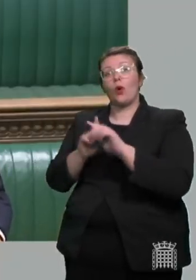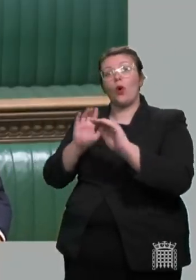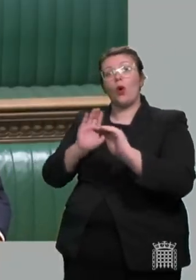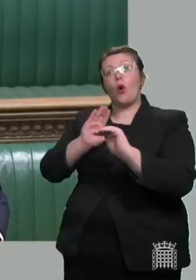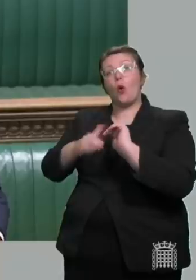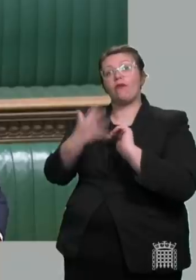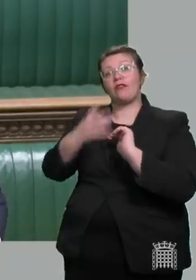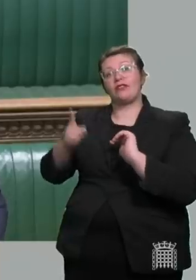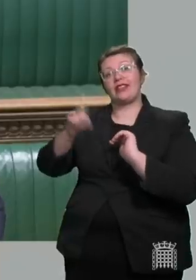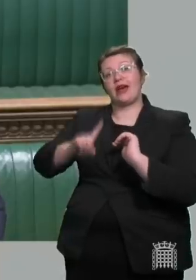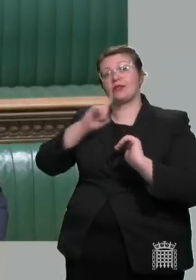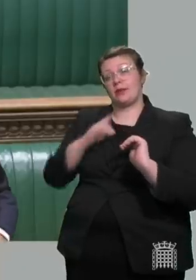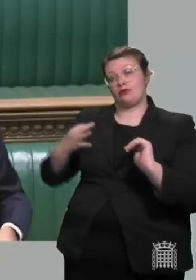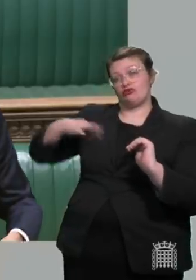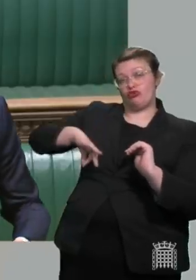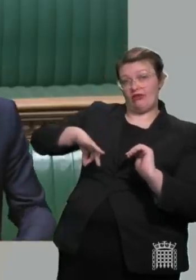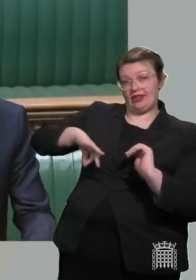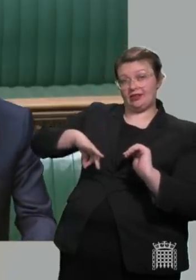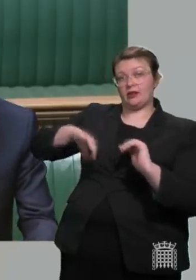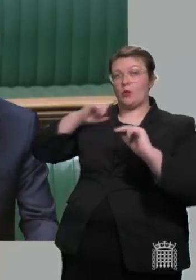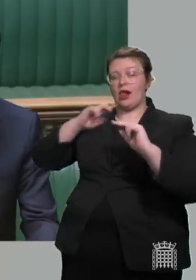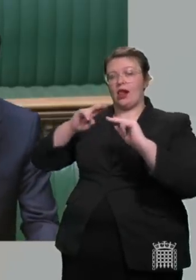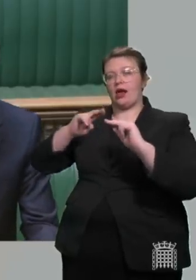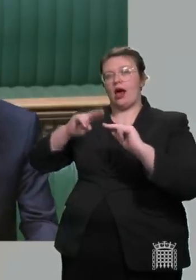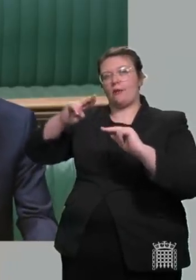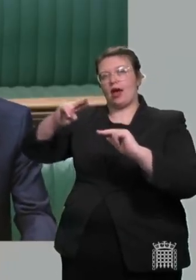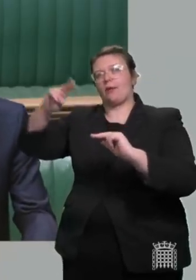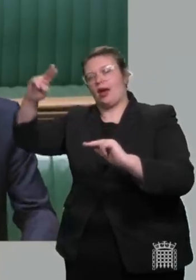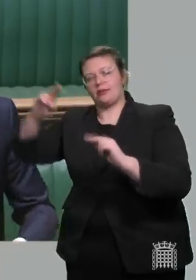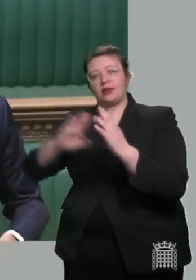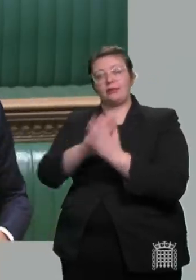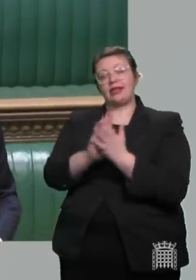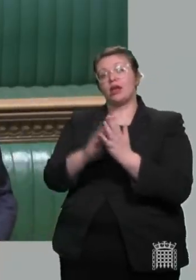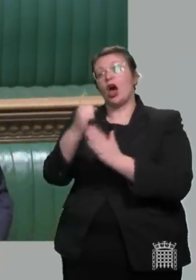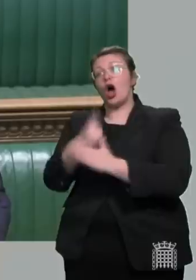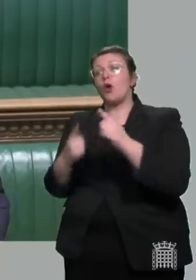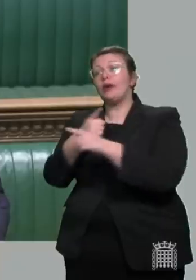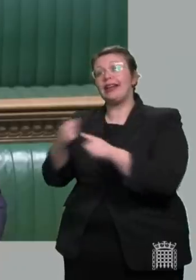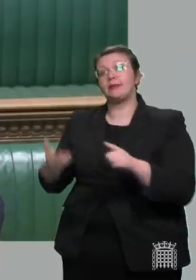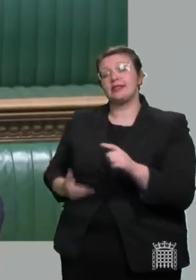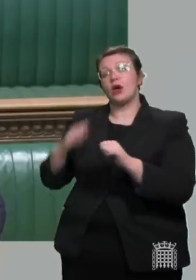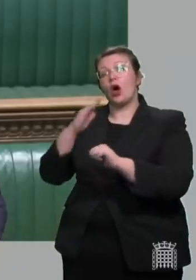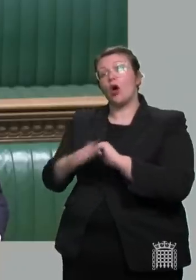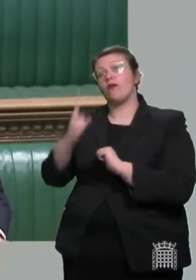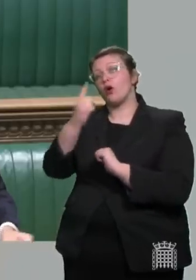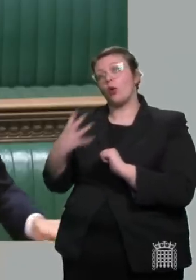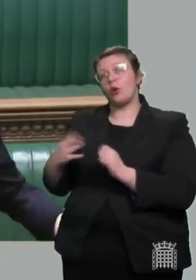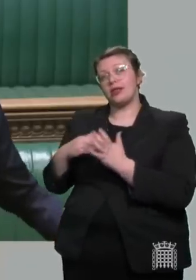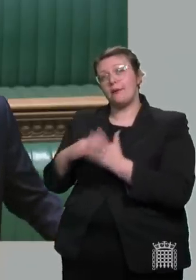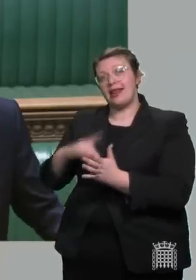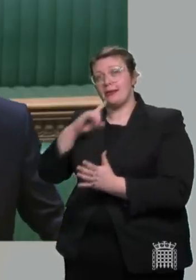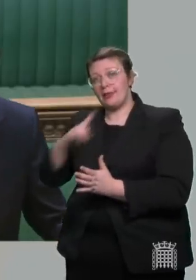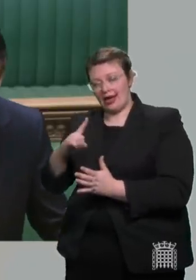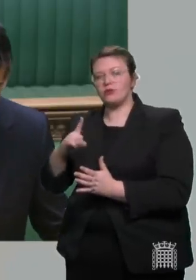so that only businesses with profits of £250,000 or greater will be taxed at the full 25% rate.